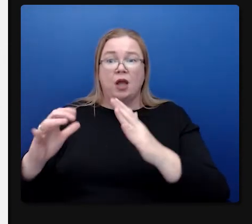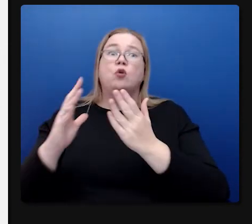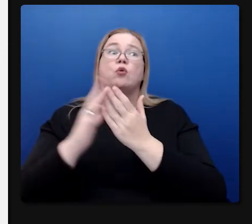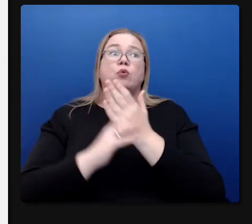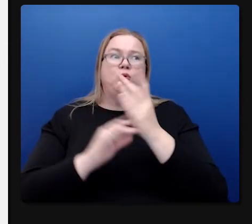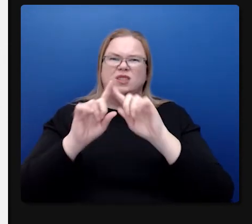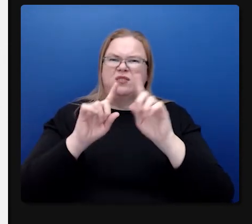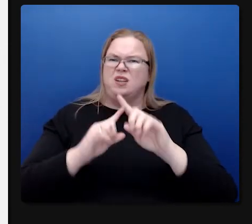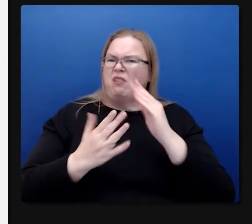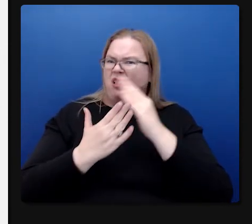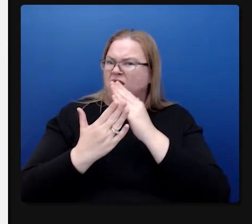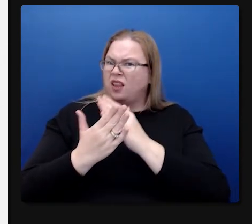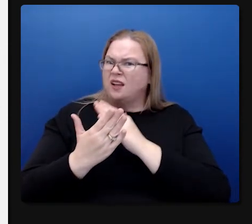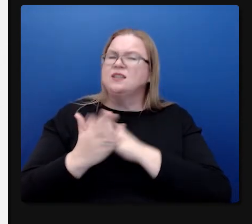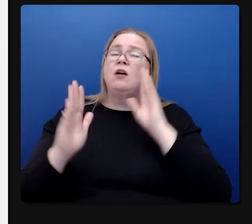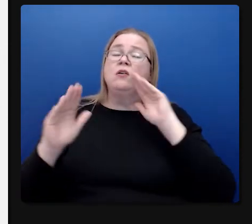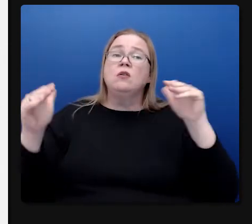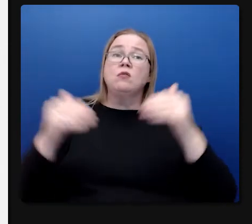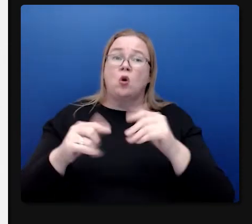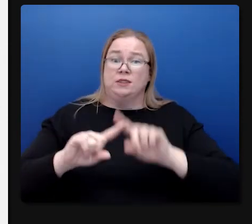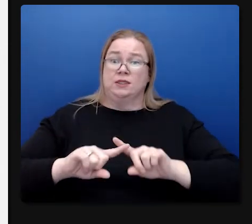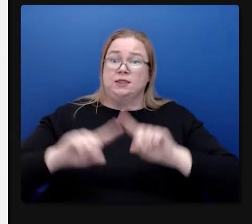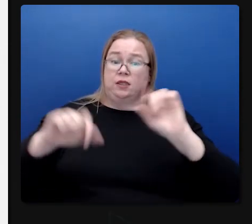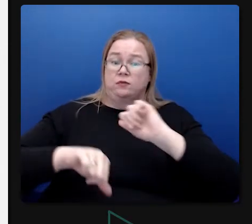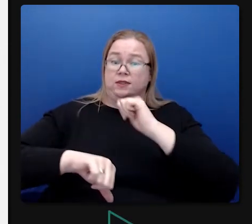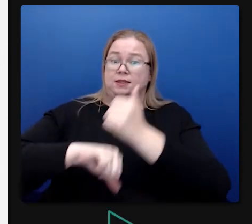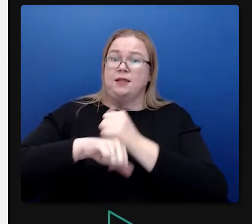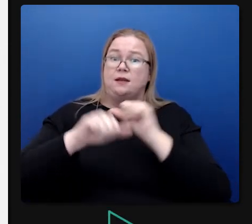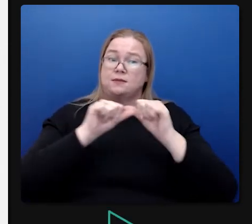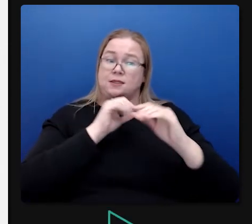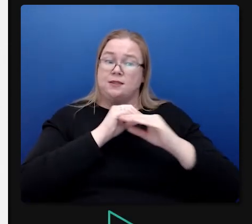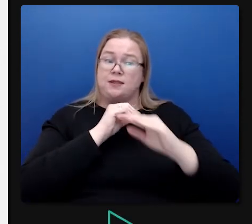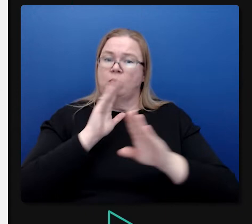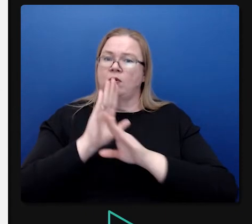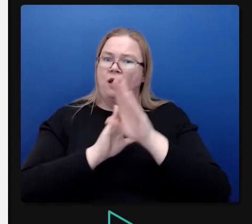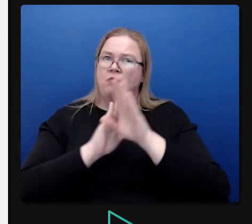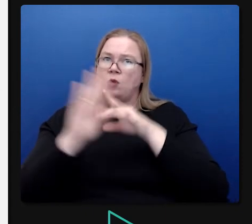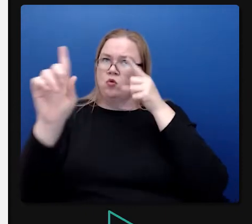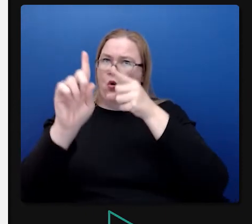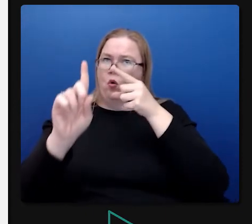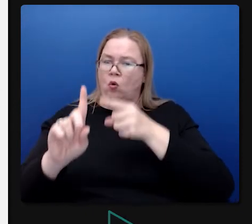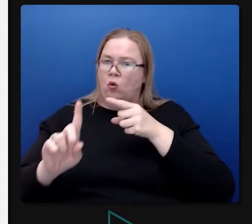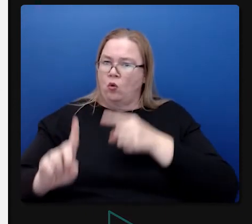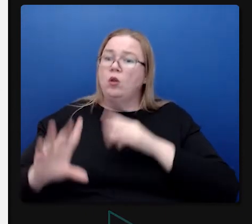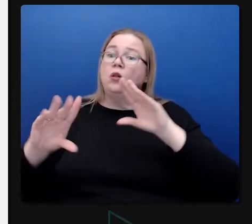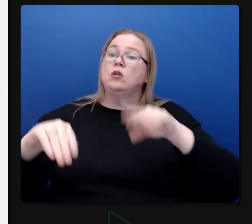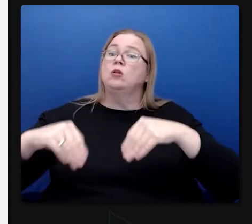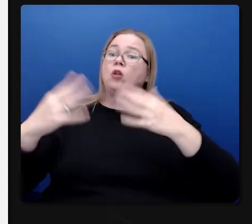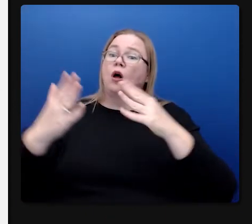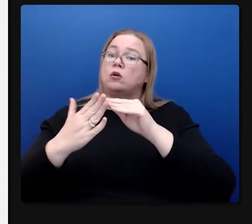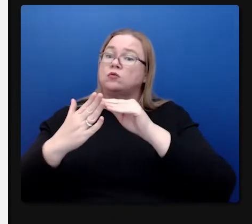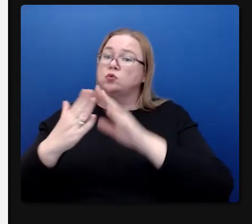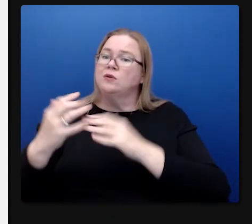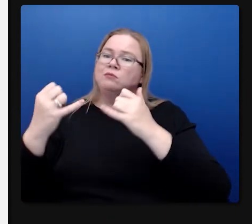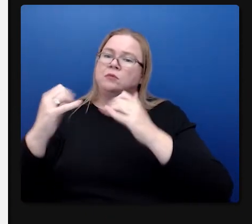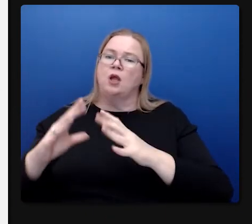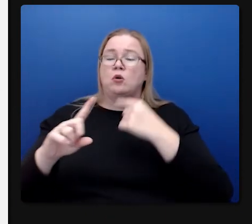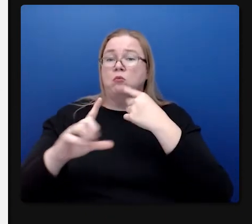through a series of lessons which focus on a different set of sustainable development goals, and offers students and players alike,